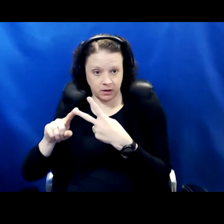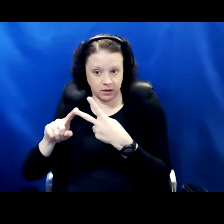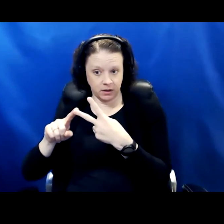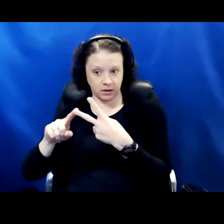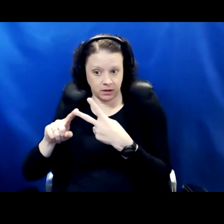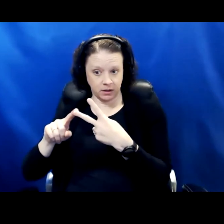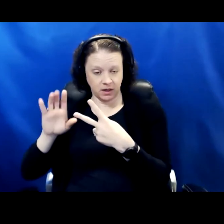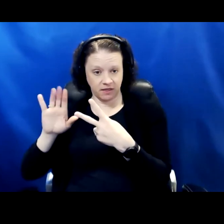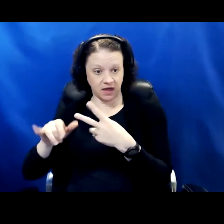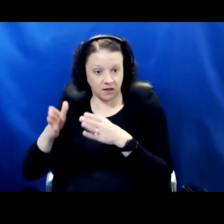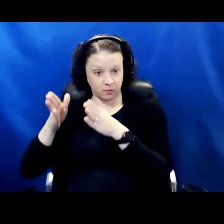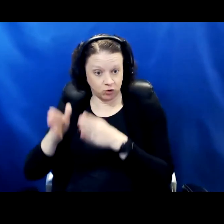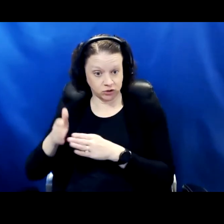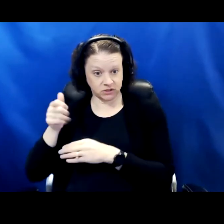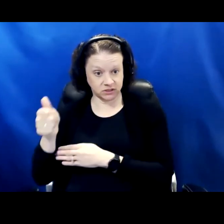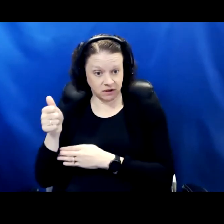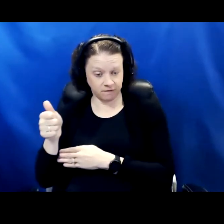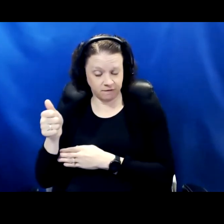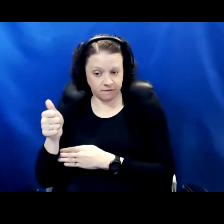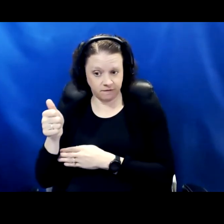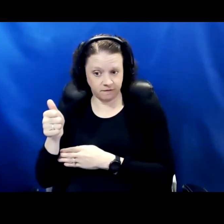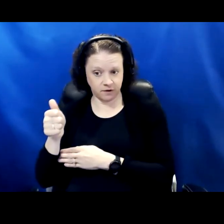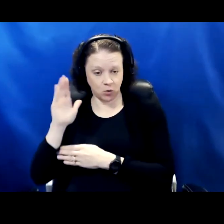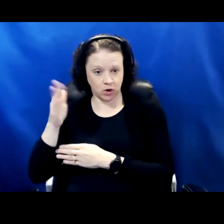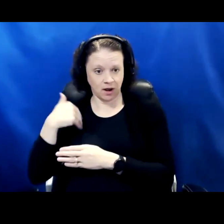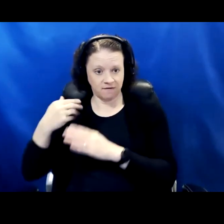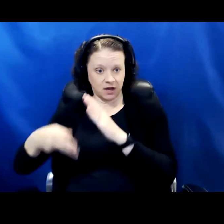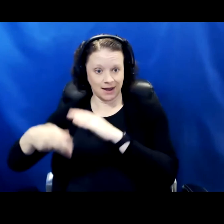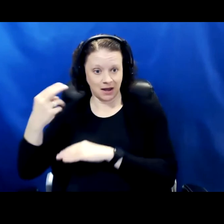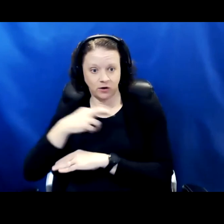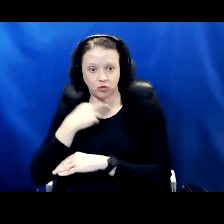that the person would have a high risk of a severe illness